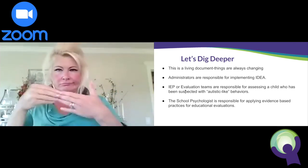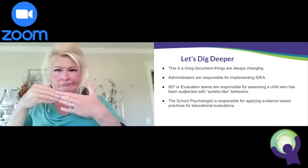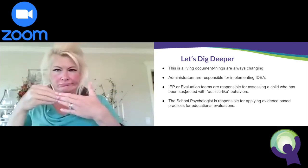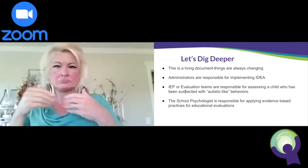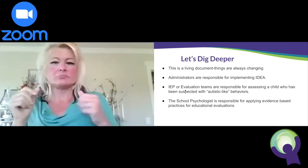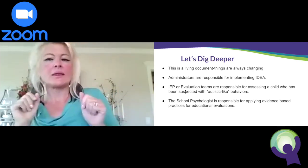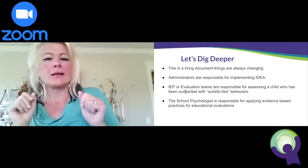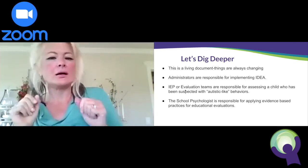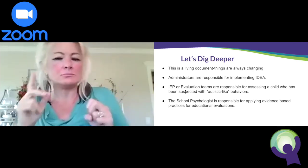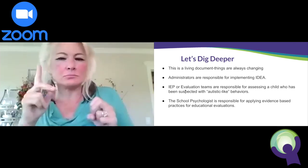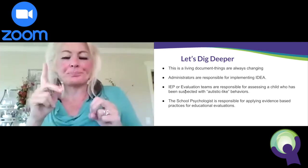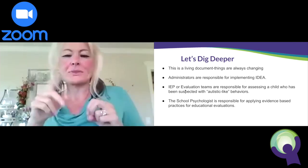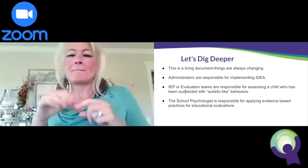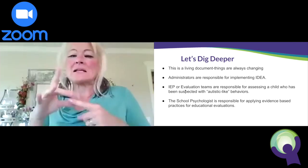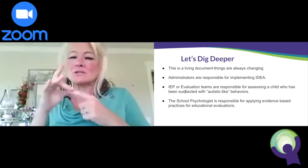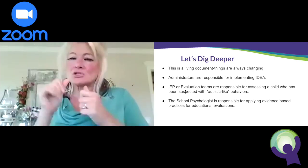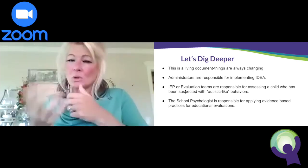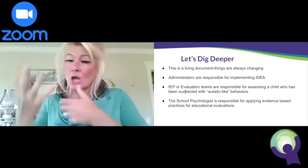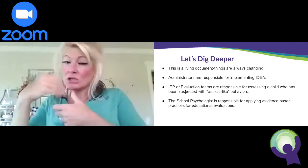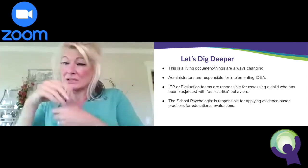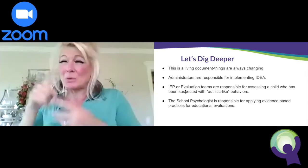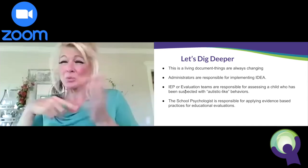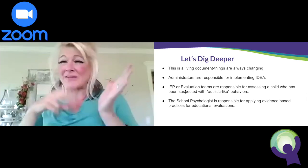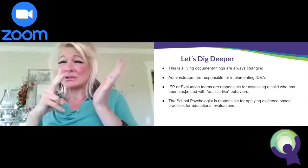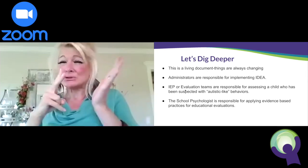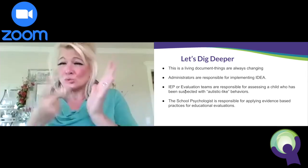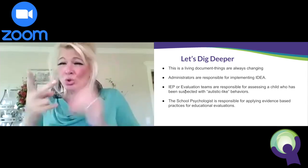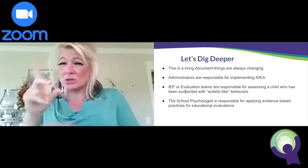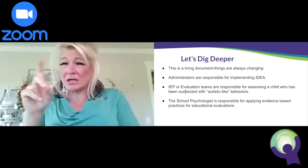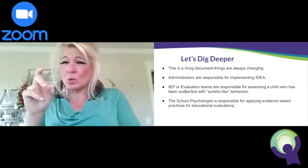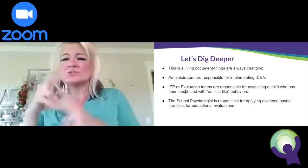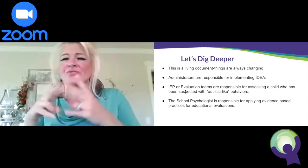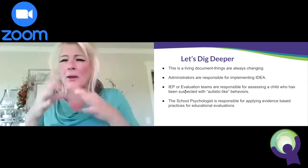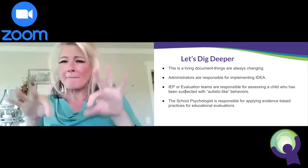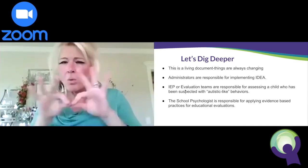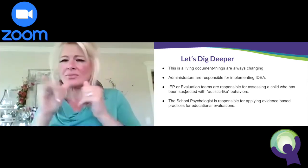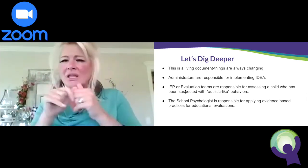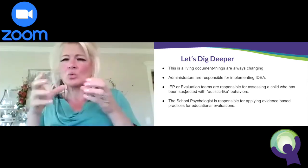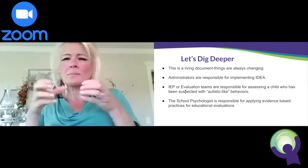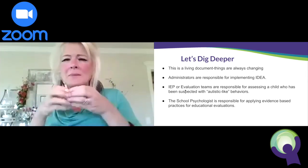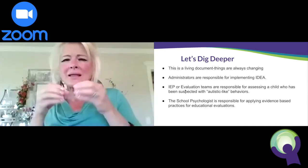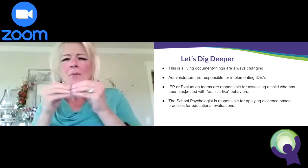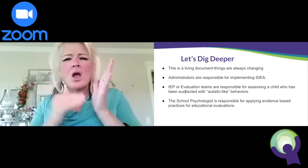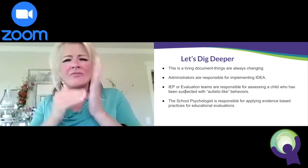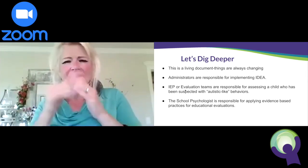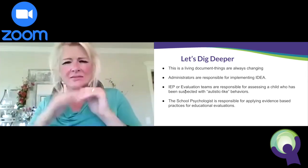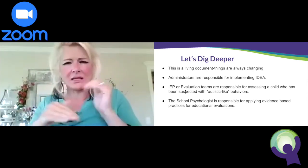So it needs to be very fluid and work with that specific child. When we are diagnosed with